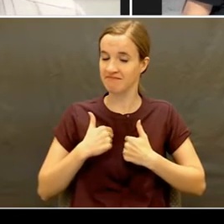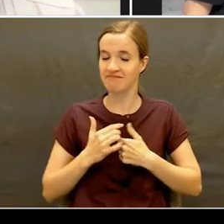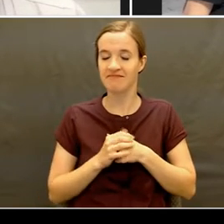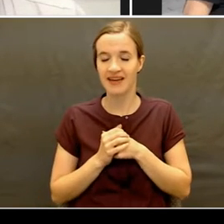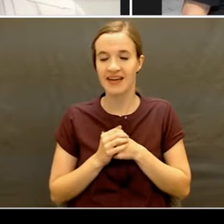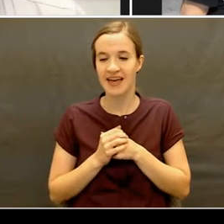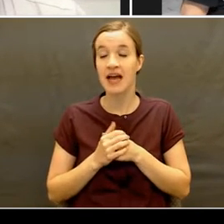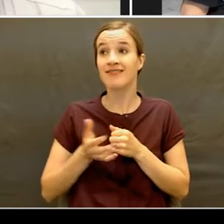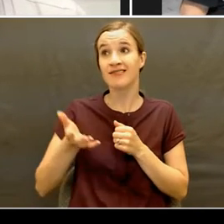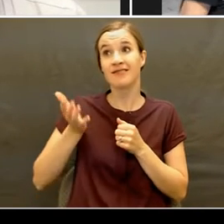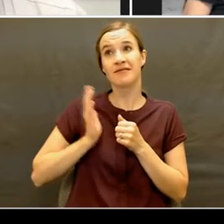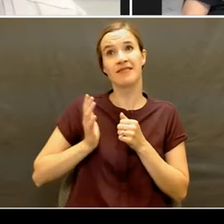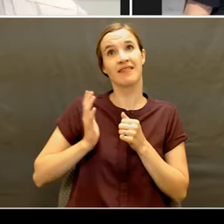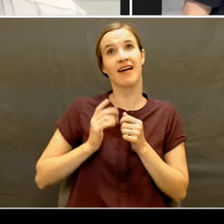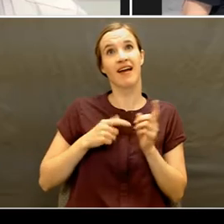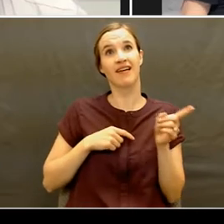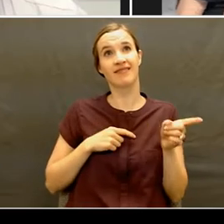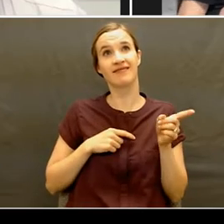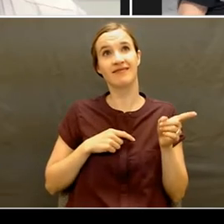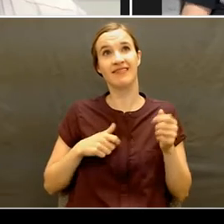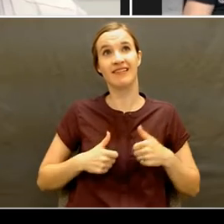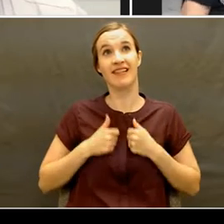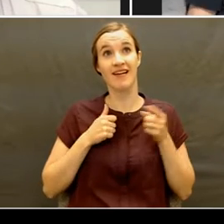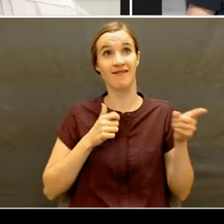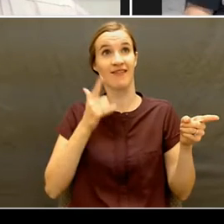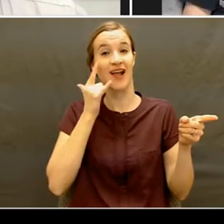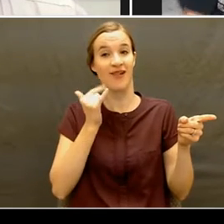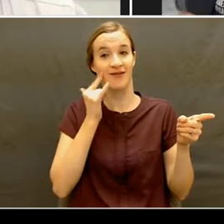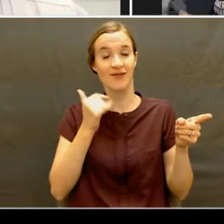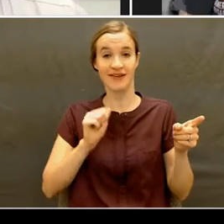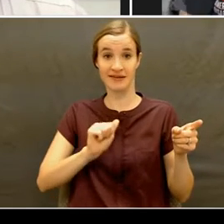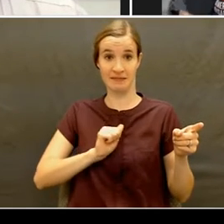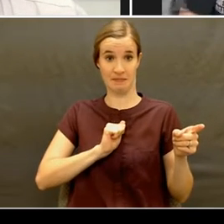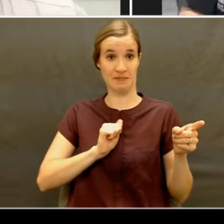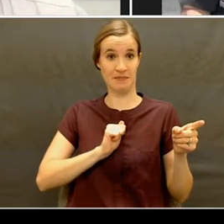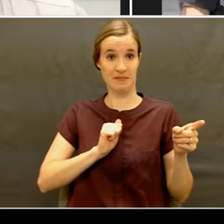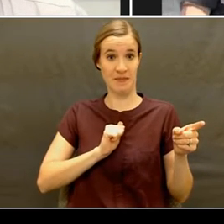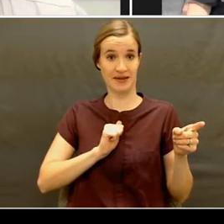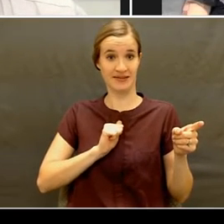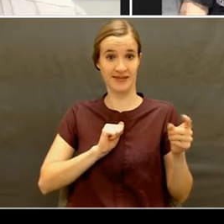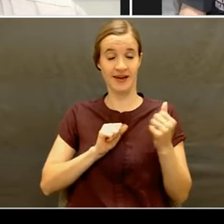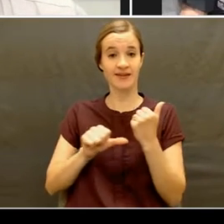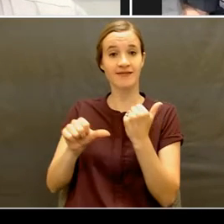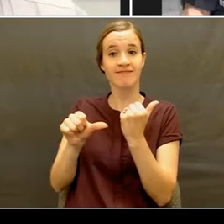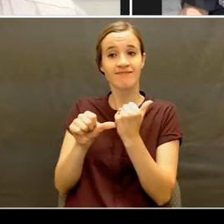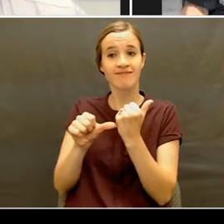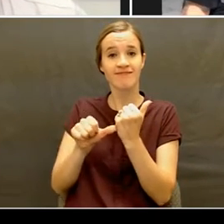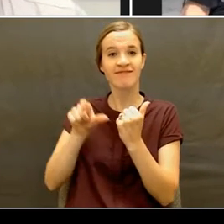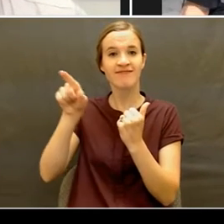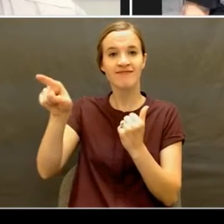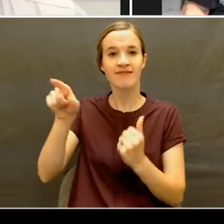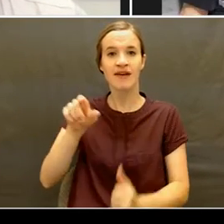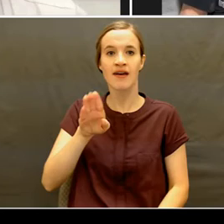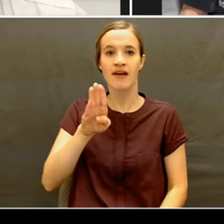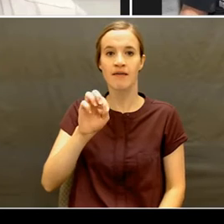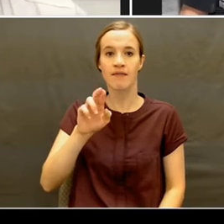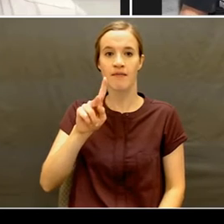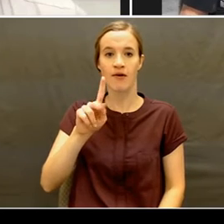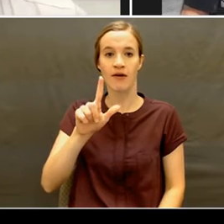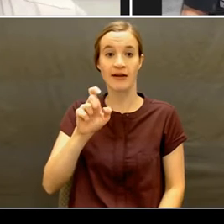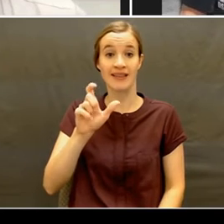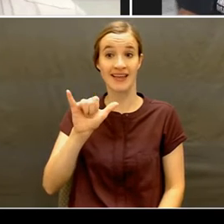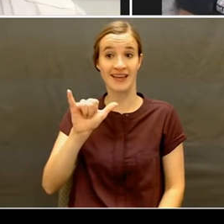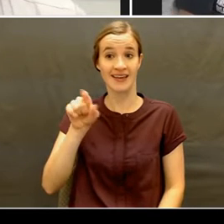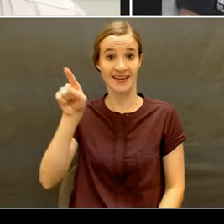with, I became. At that time, I was able to be an attendant. So I was an attendant Berkeley also at